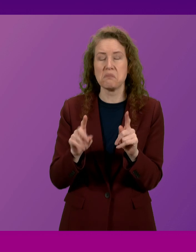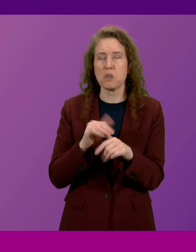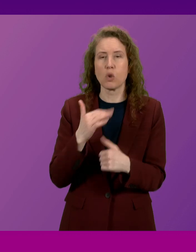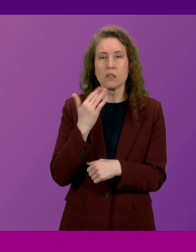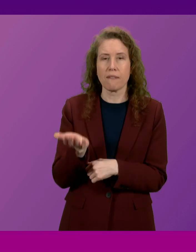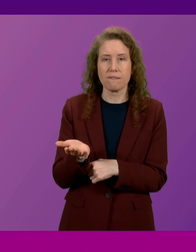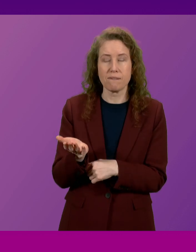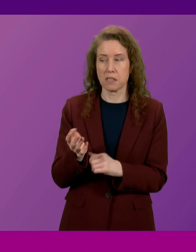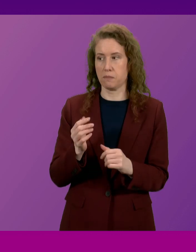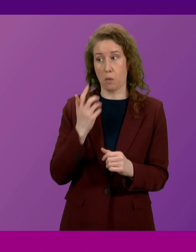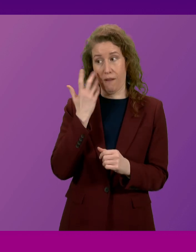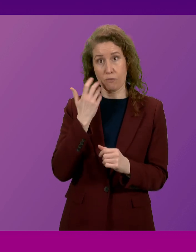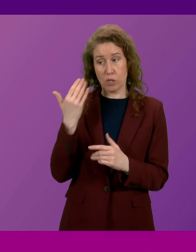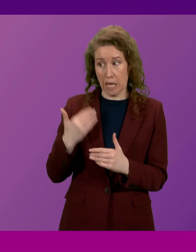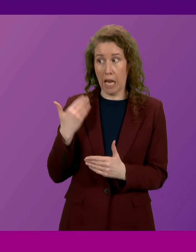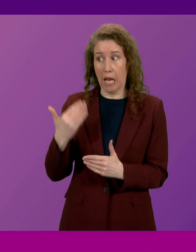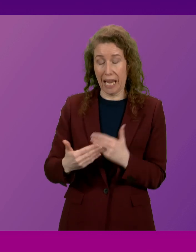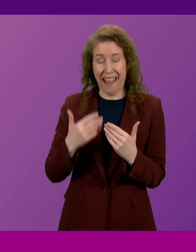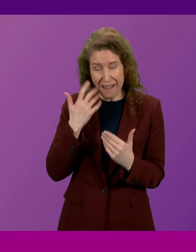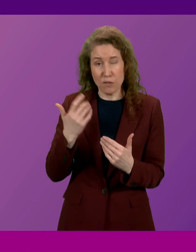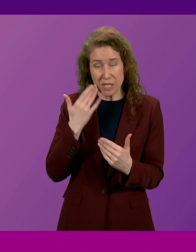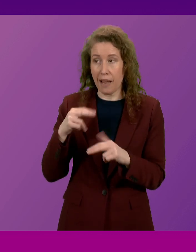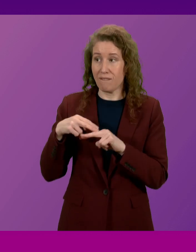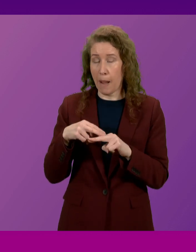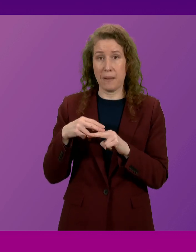With every day that goes by, the pain for families in Dundee will only get